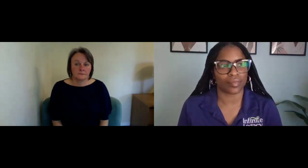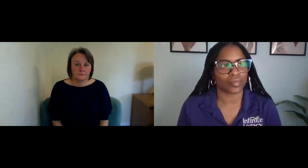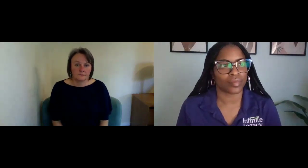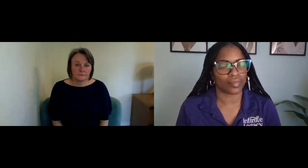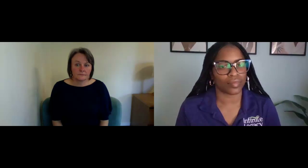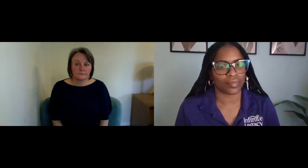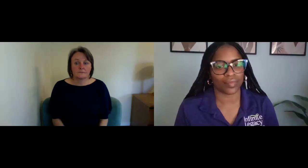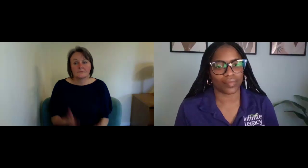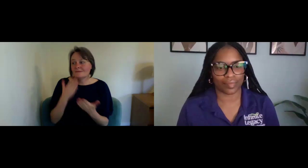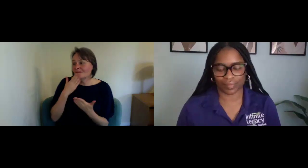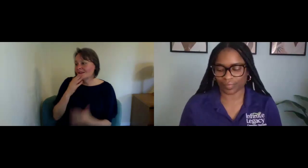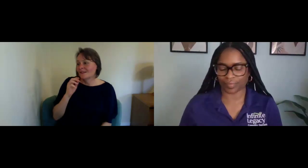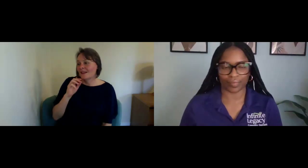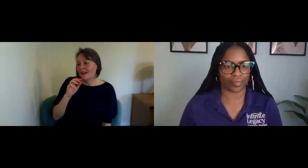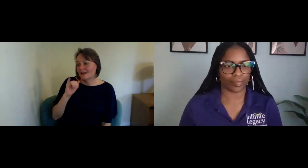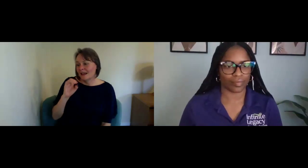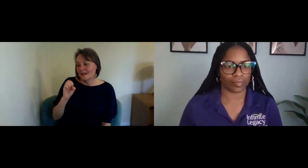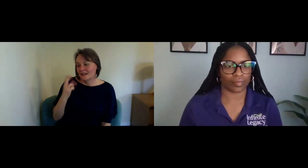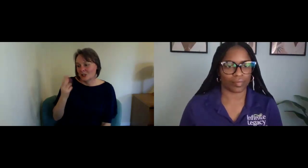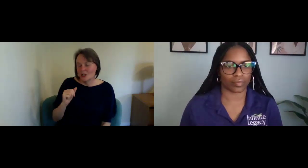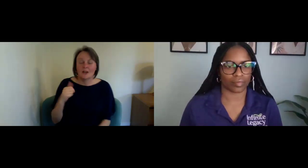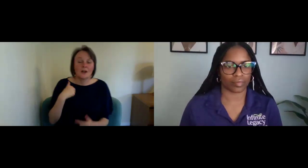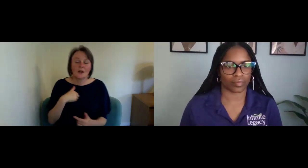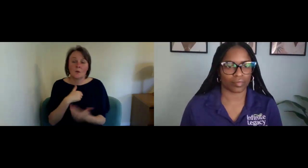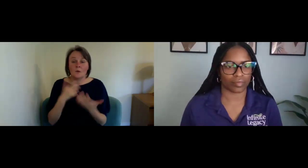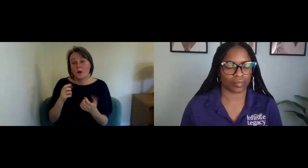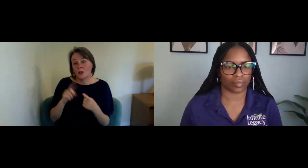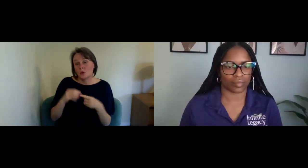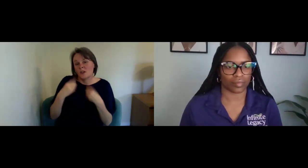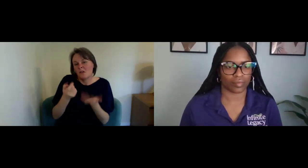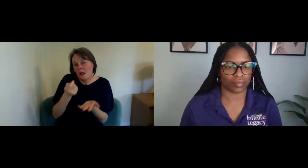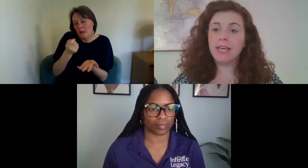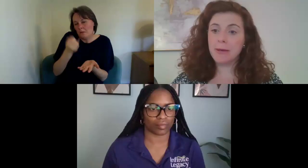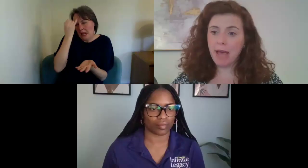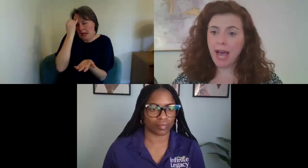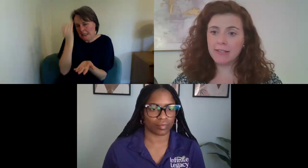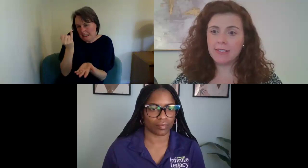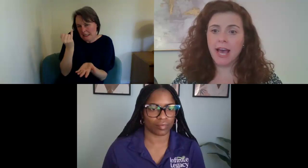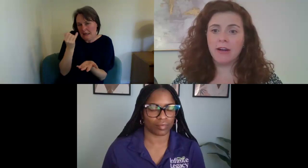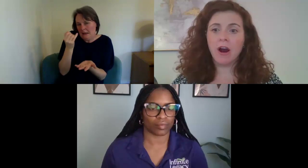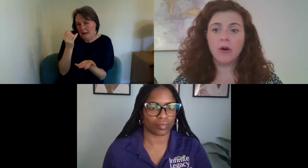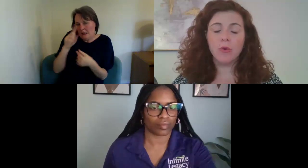Thanks, Ieesha. So we just wanted to give you a little idea of the impact that our